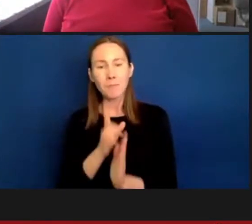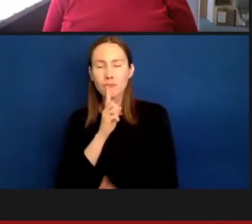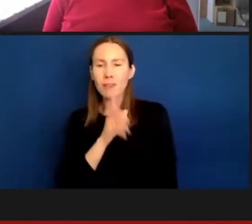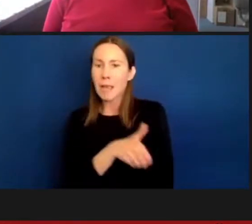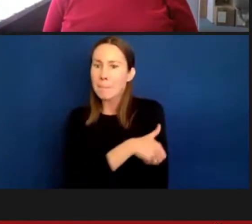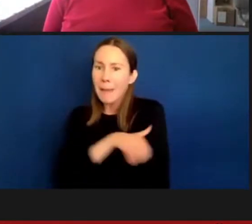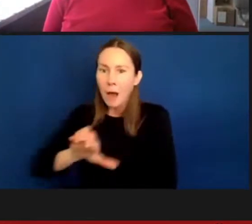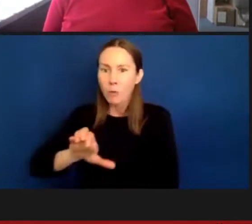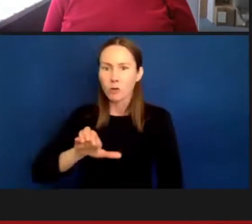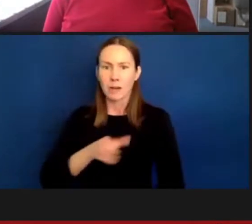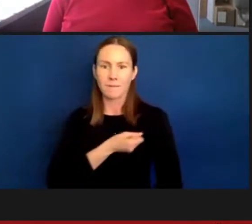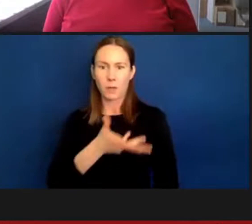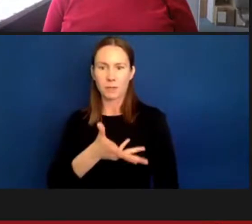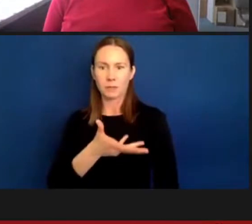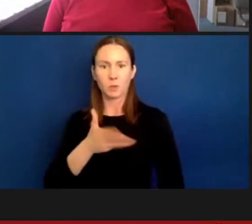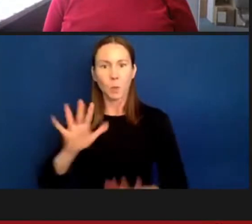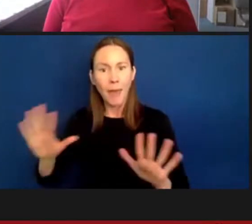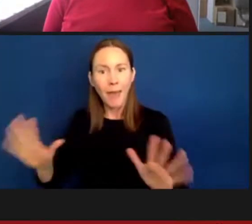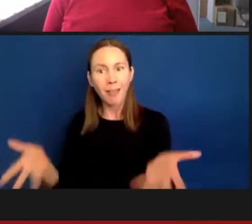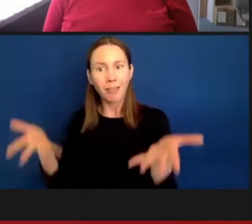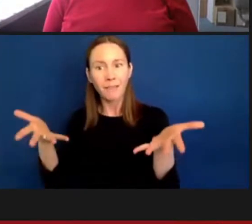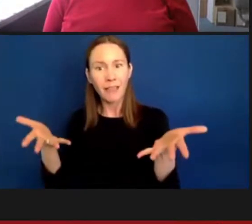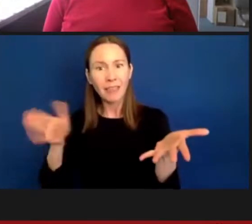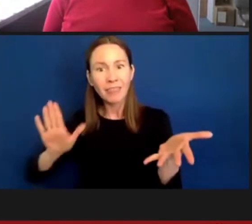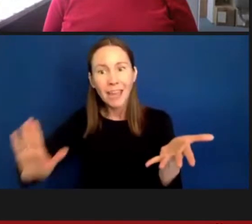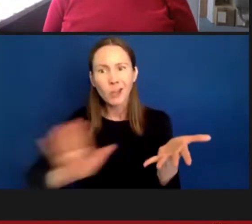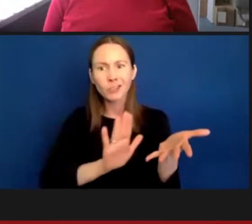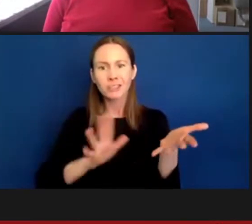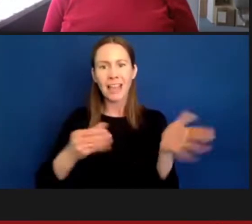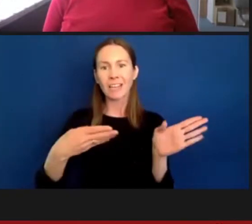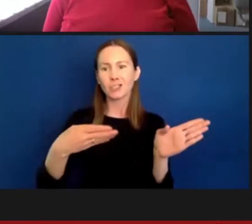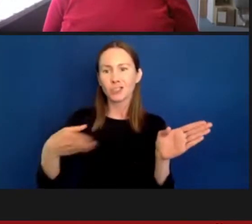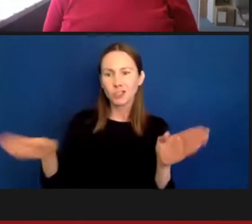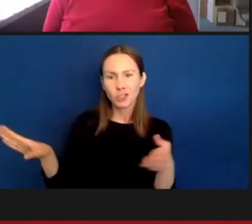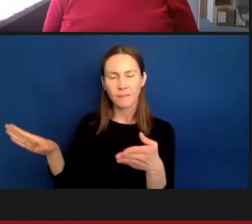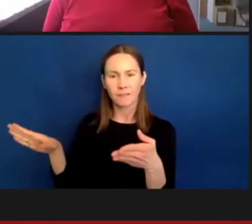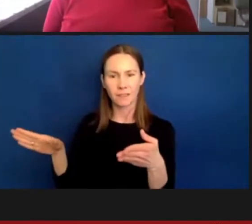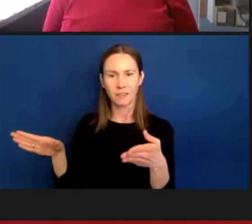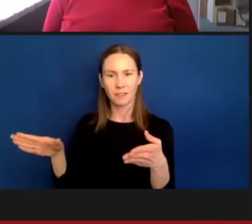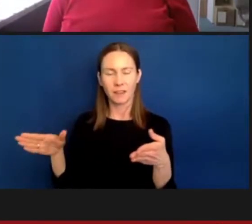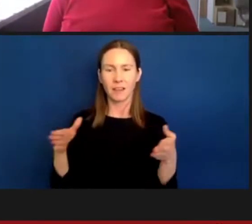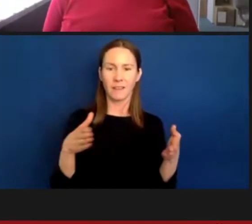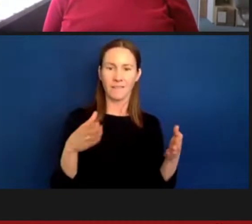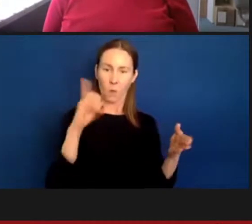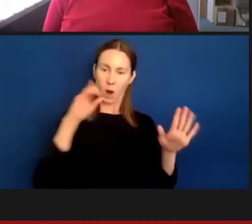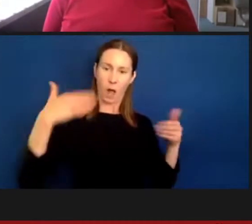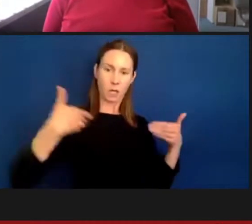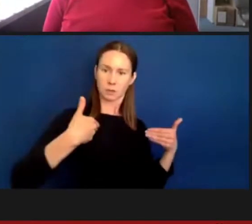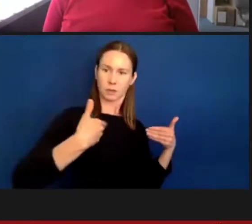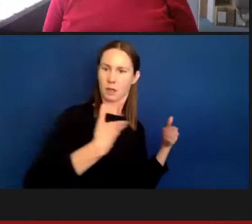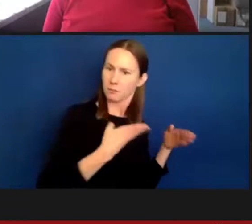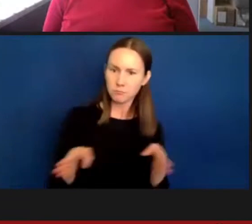to elevate theirs, and then shift the frame over to them for them to have their voice heard.